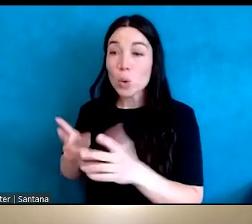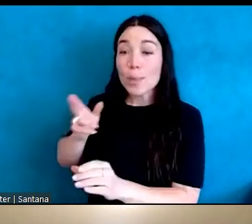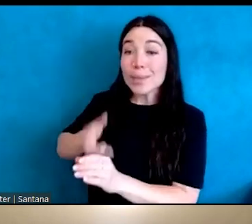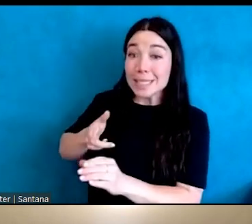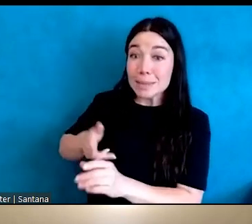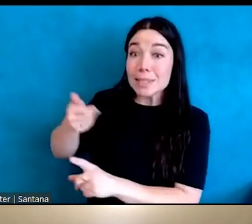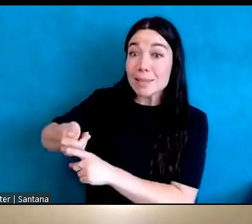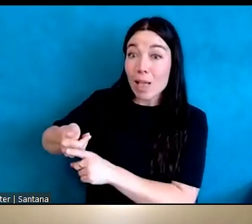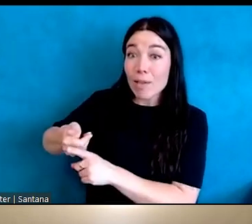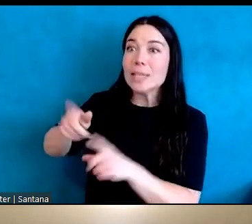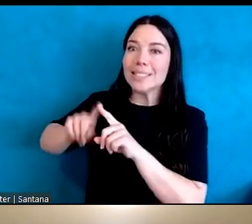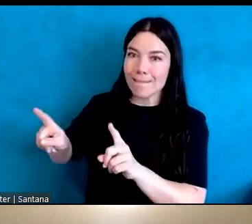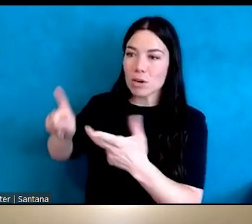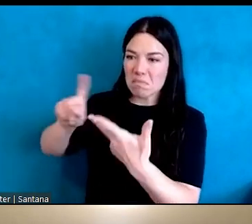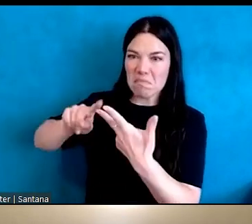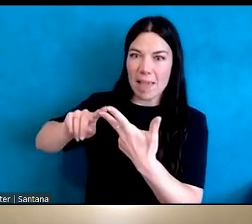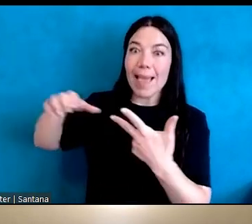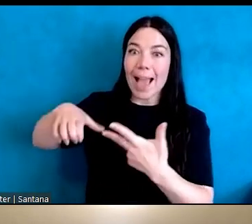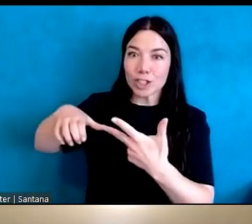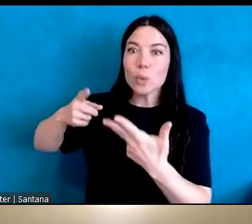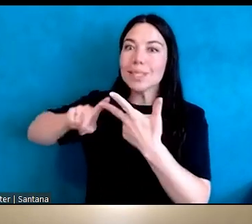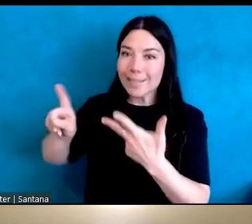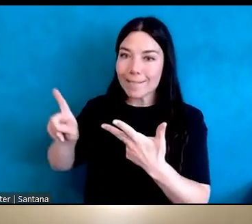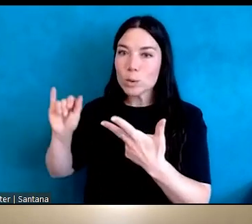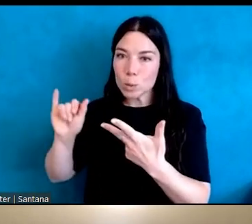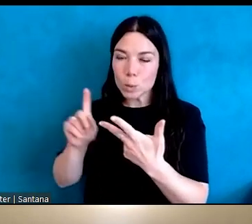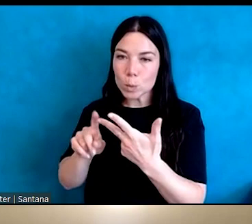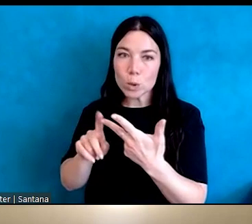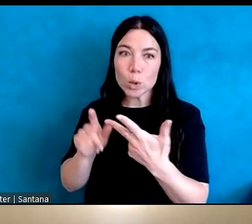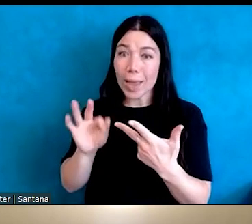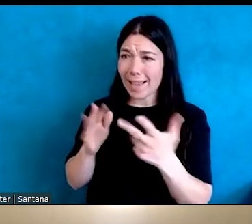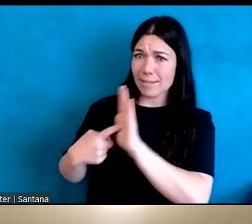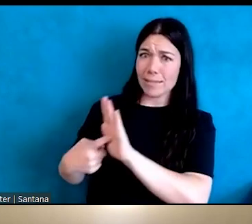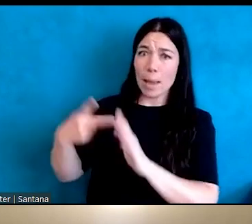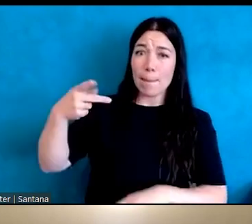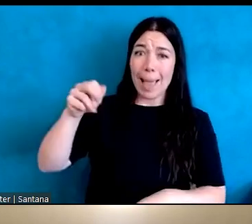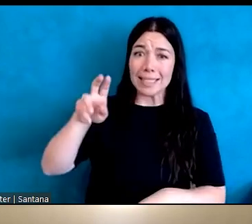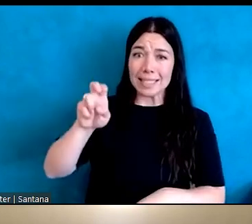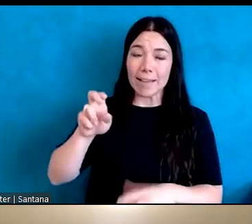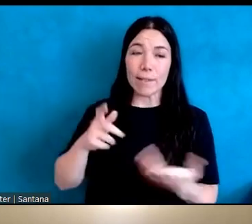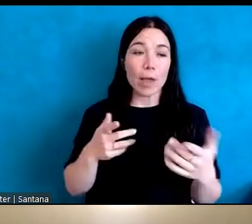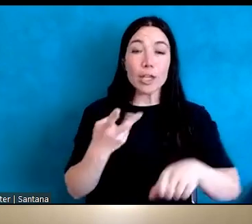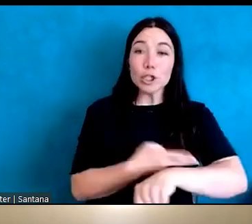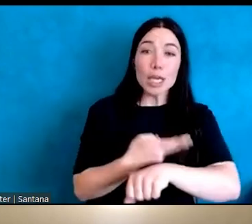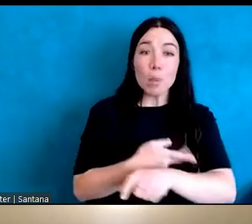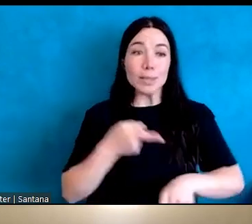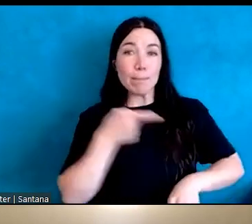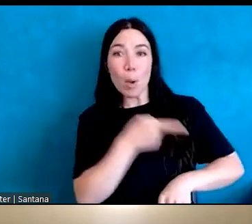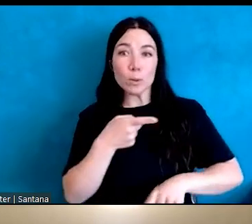So when they get this target picture, if they use a passive such as 'the sheep was poked by the dog,' then they are said to have been primed.